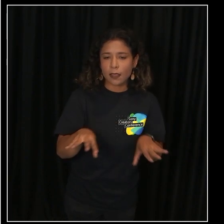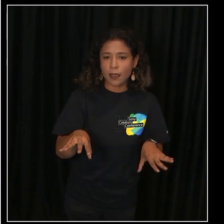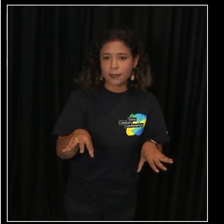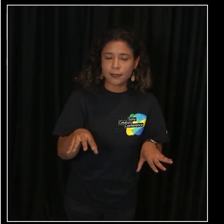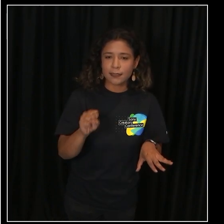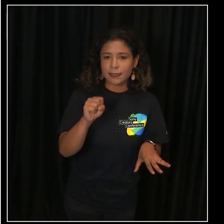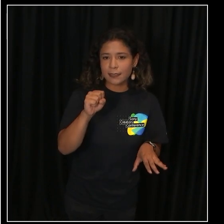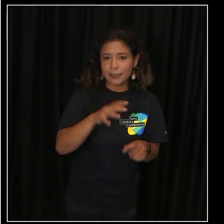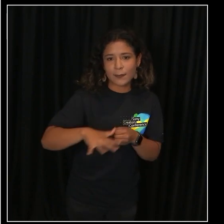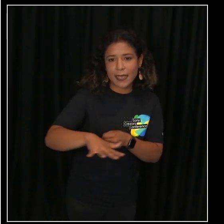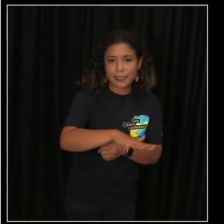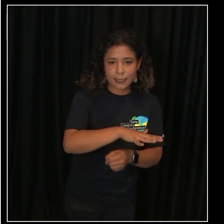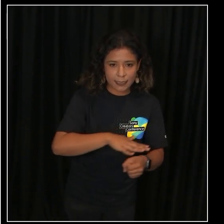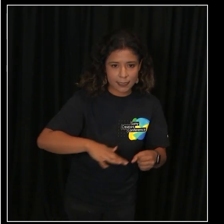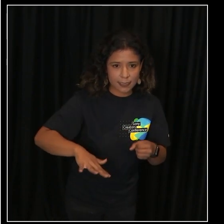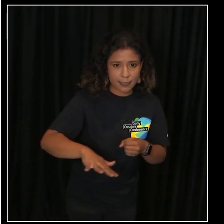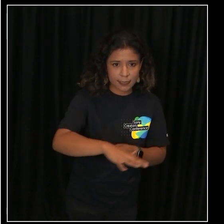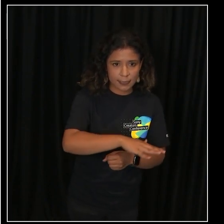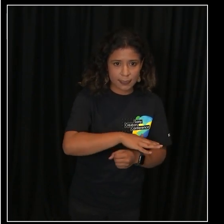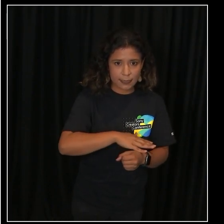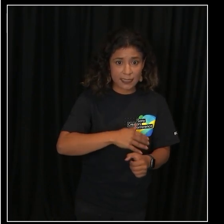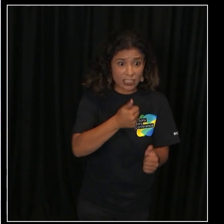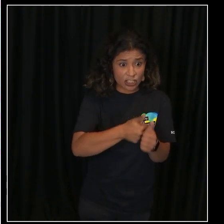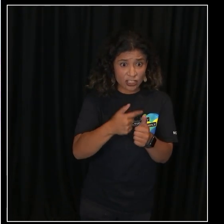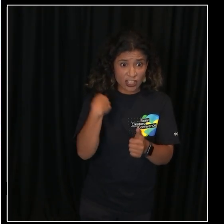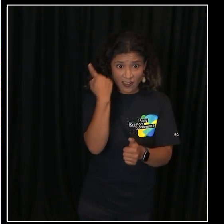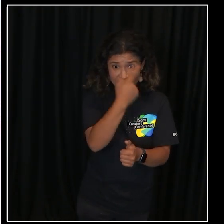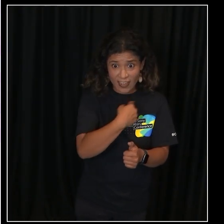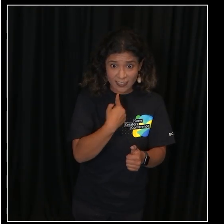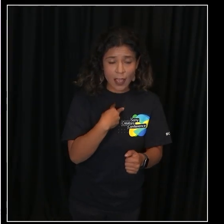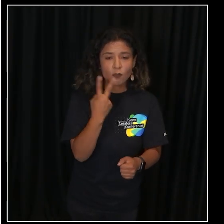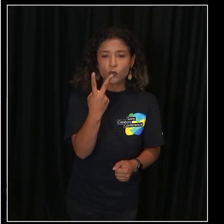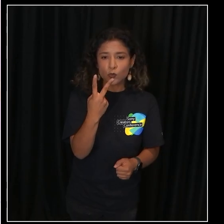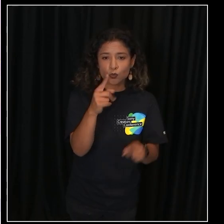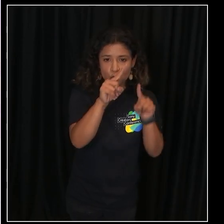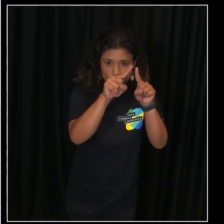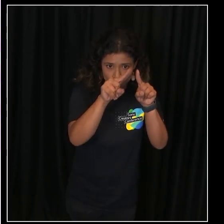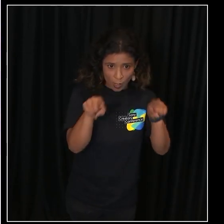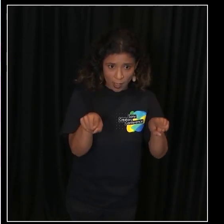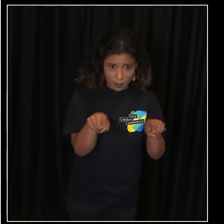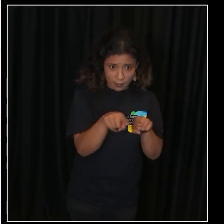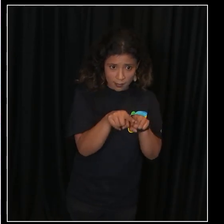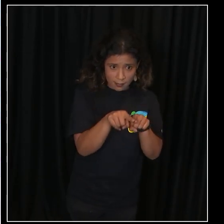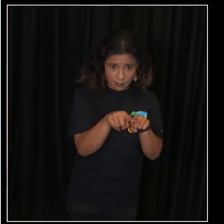So every one of the faces here of this voxel are two triangles. And as we move them around,